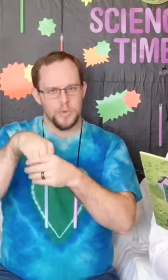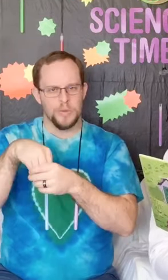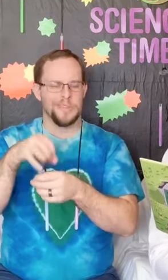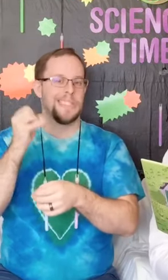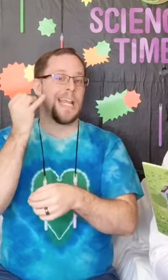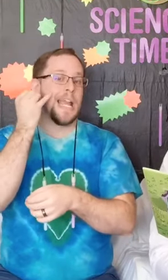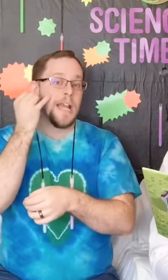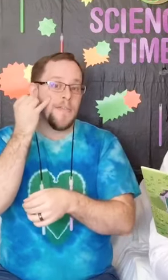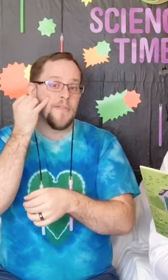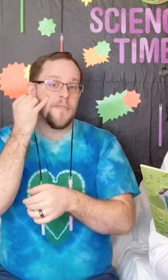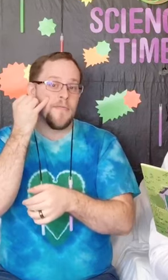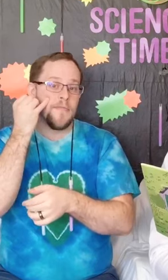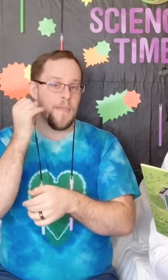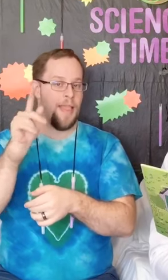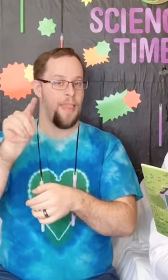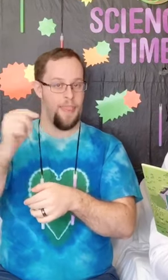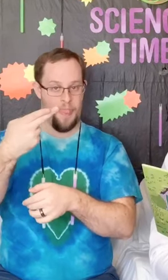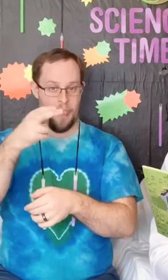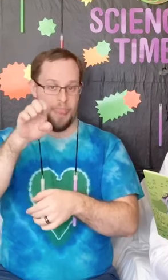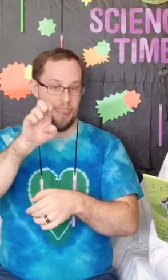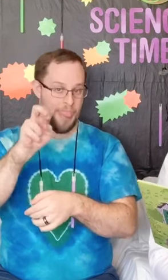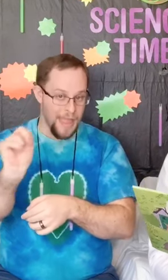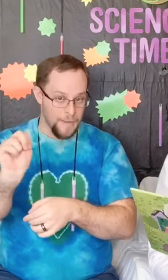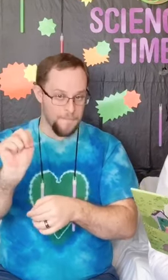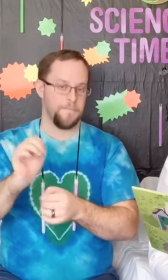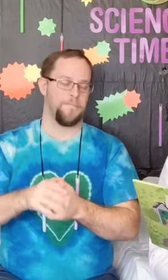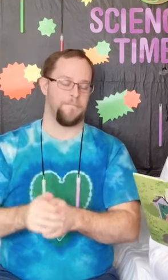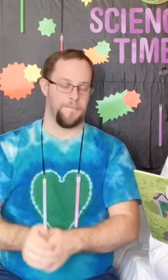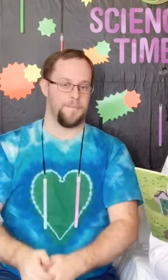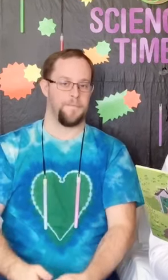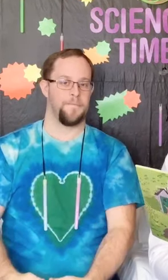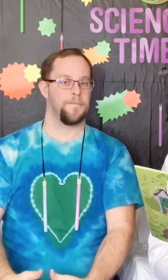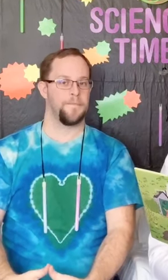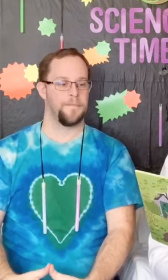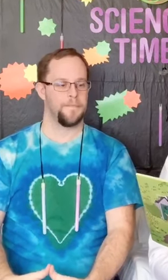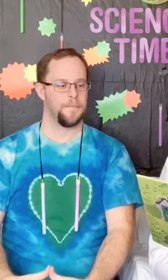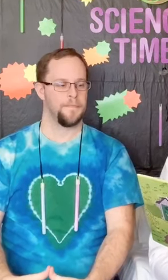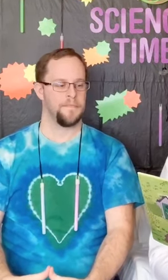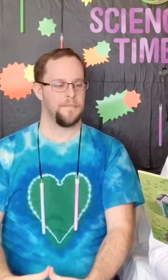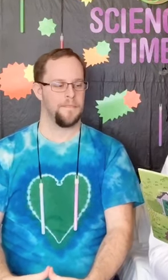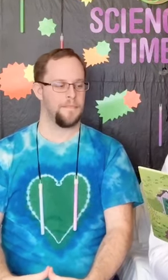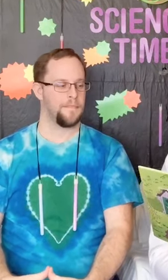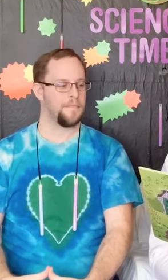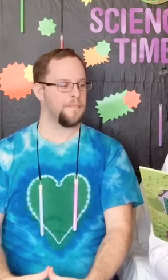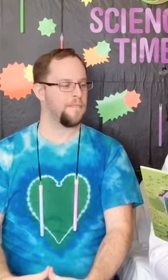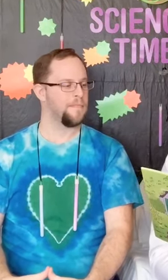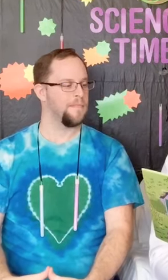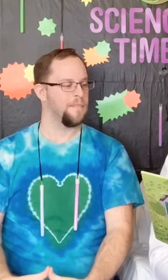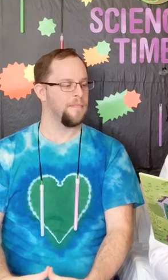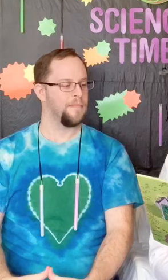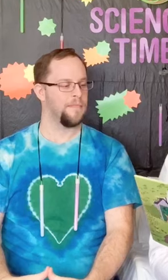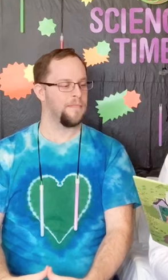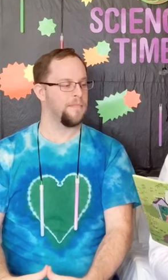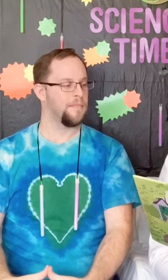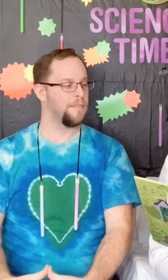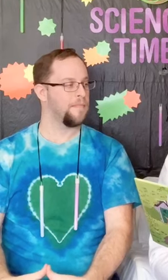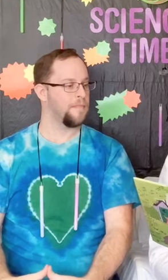So, like when she said, "Charlotte made a hypothesis about the carrots; if everyone who was sick had been eating carrots,